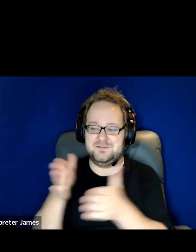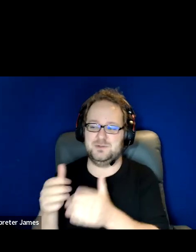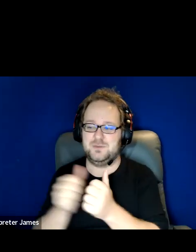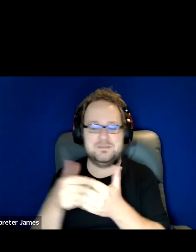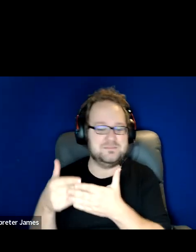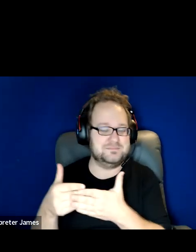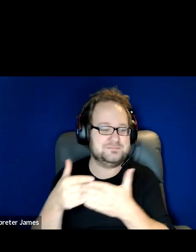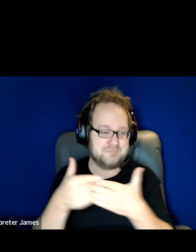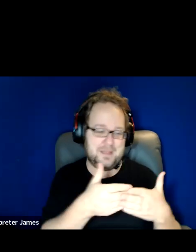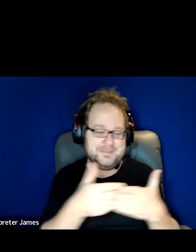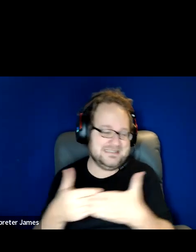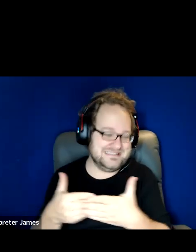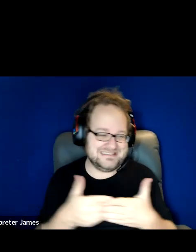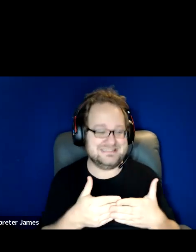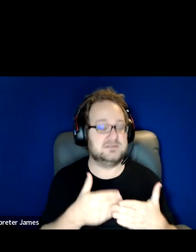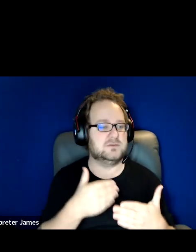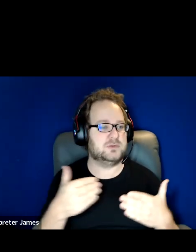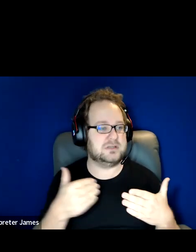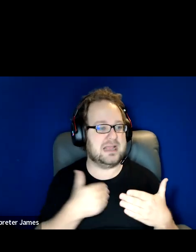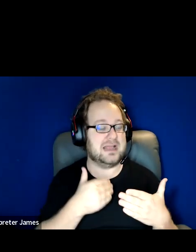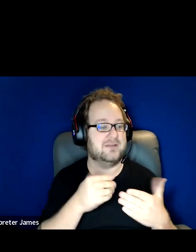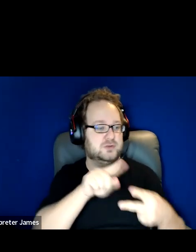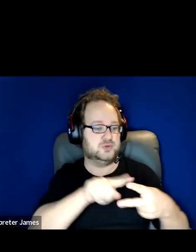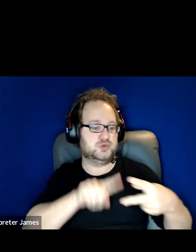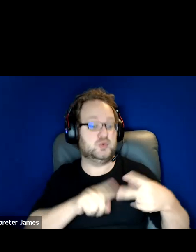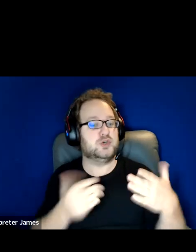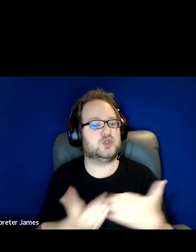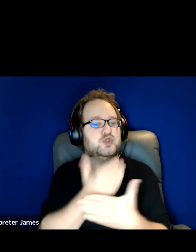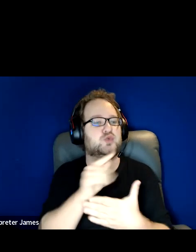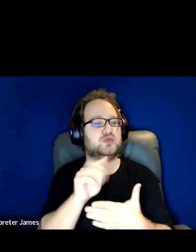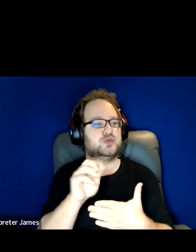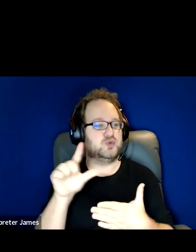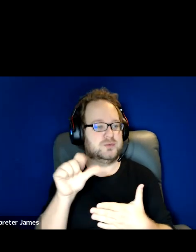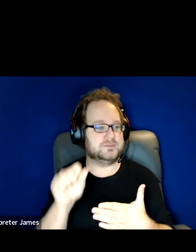So we have two new tools to protect babies from severe RSV illness this year.